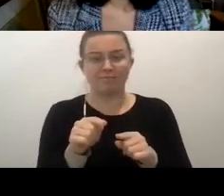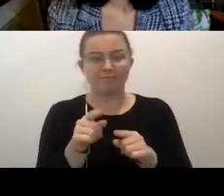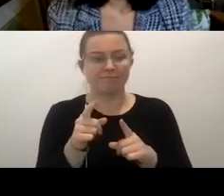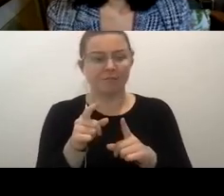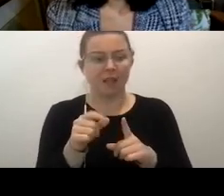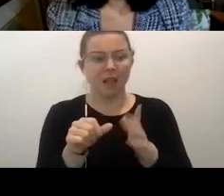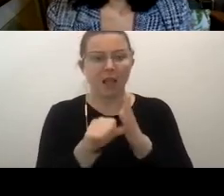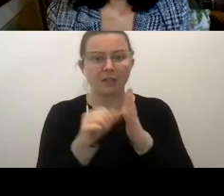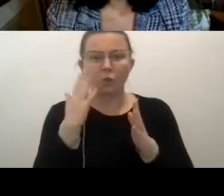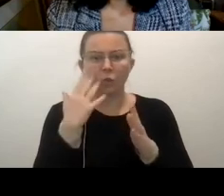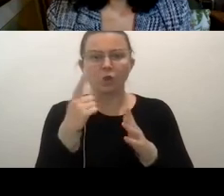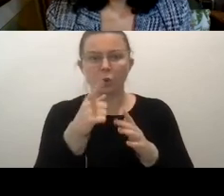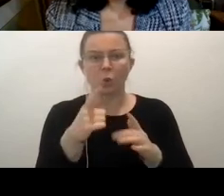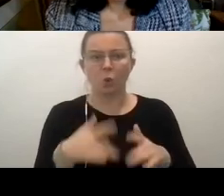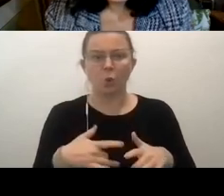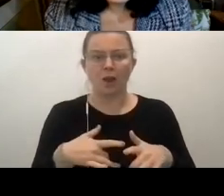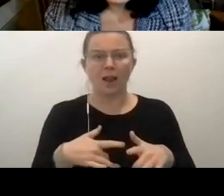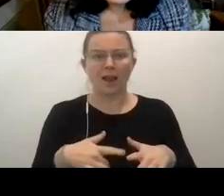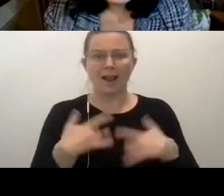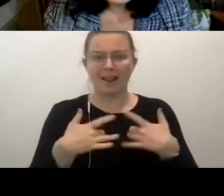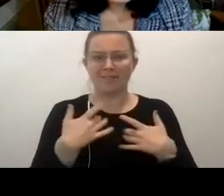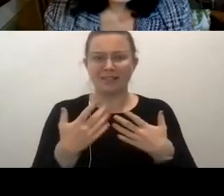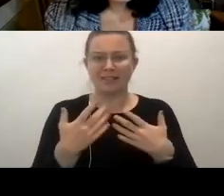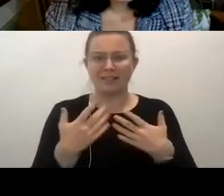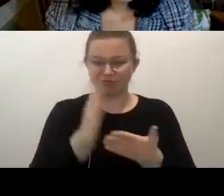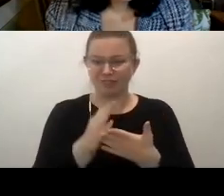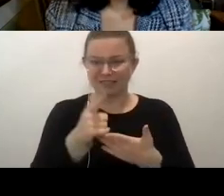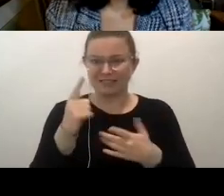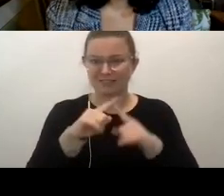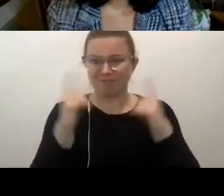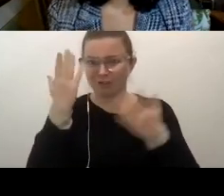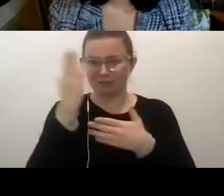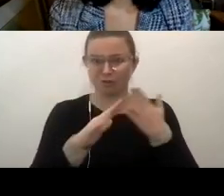are living a tangibly different experience and the people that are around you